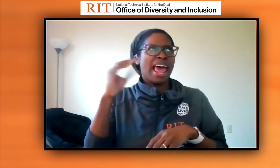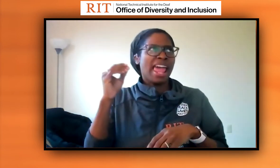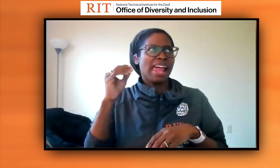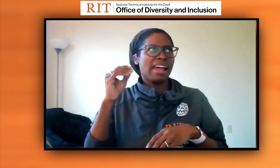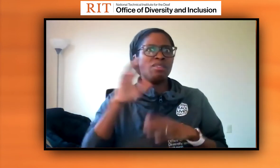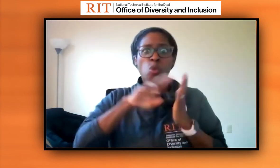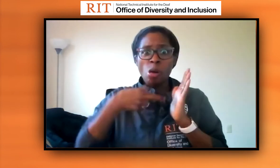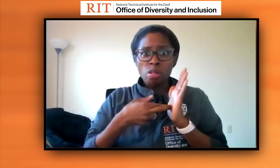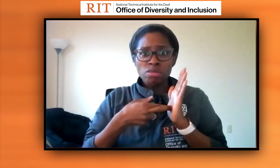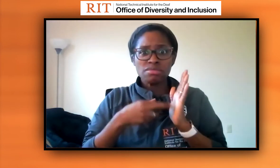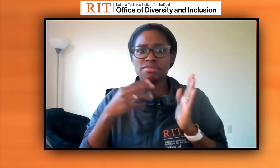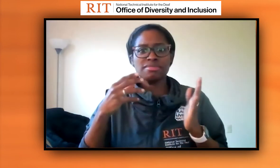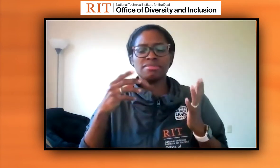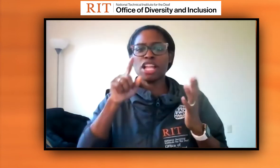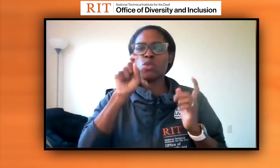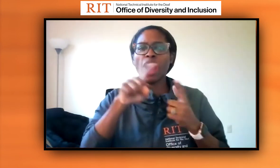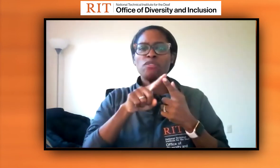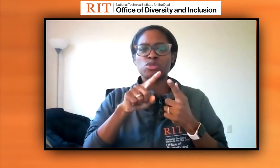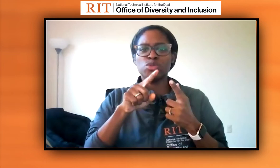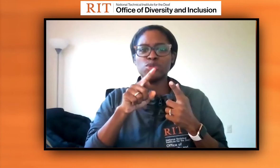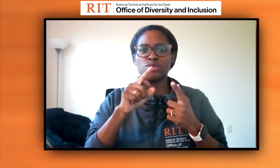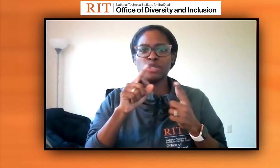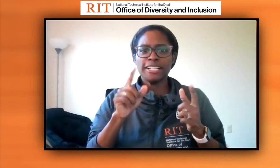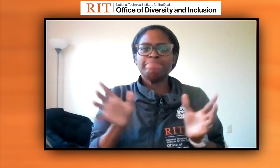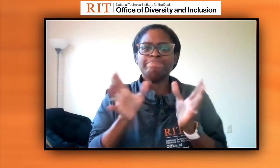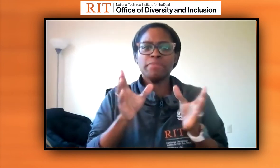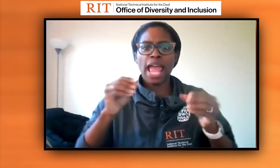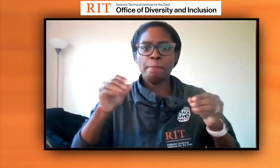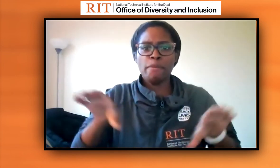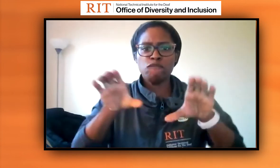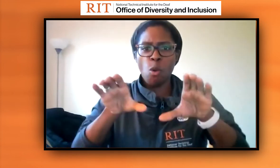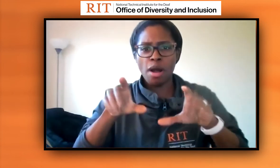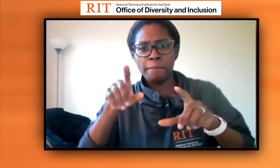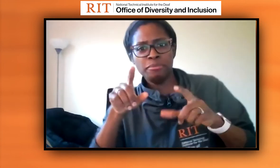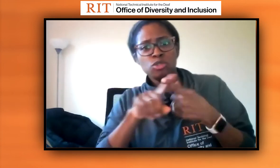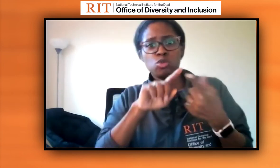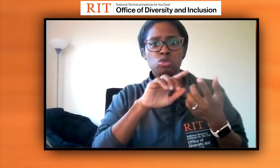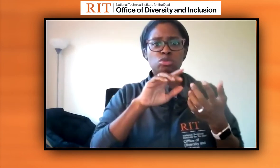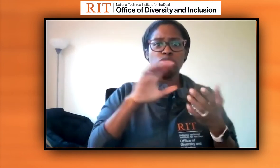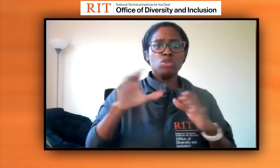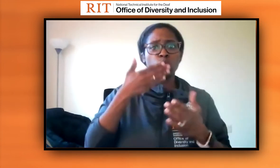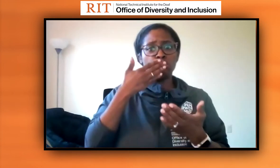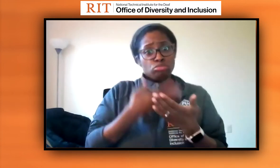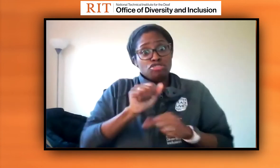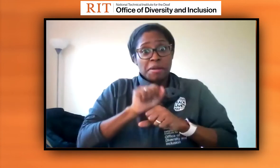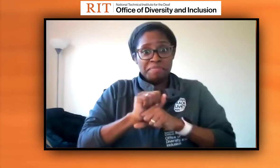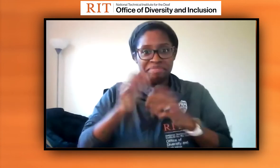You have a very prominent role at RIT. And, of course, I'm sure you all want to do well.